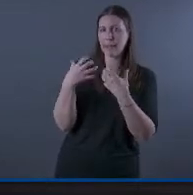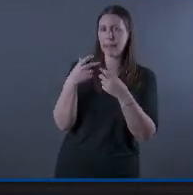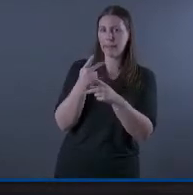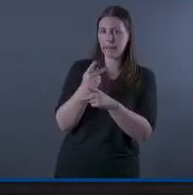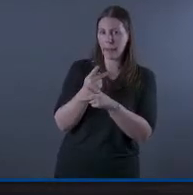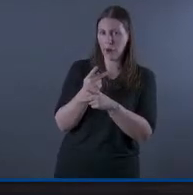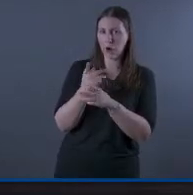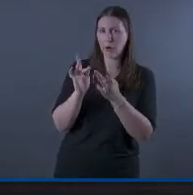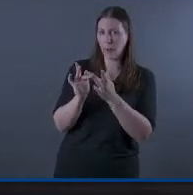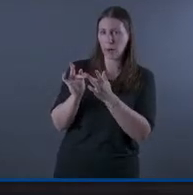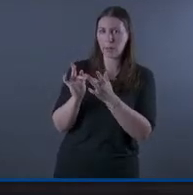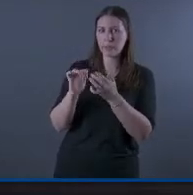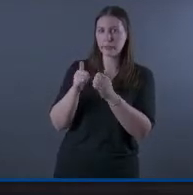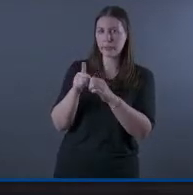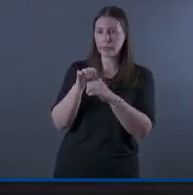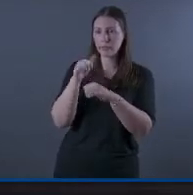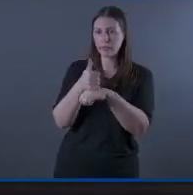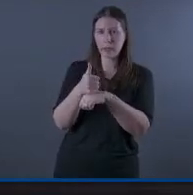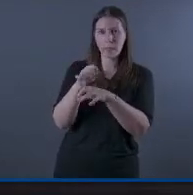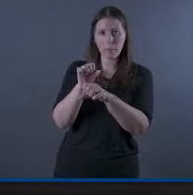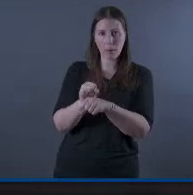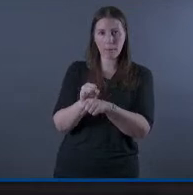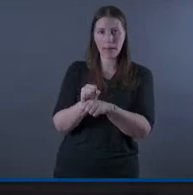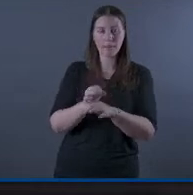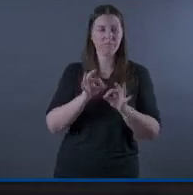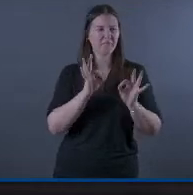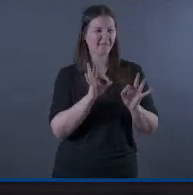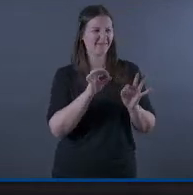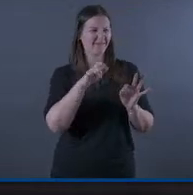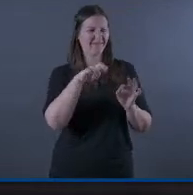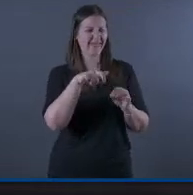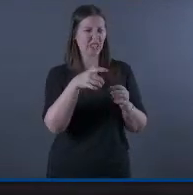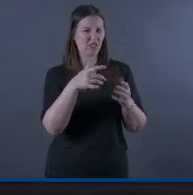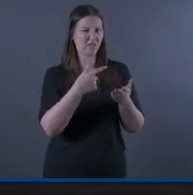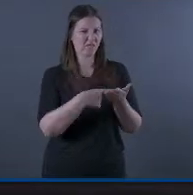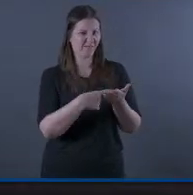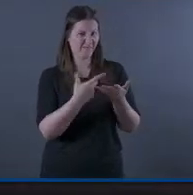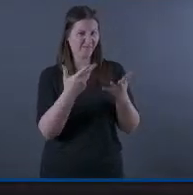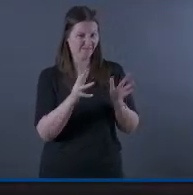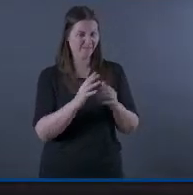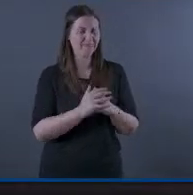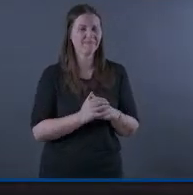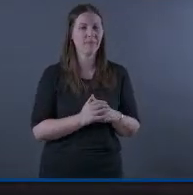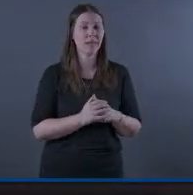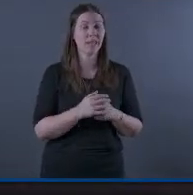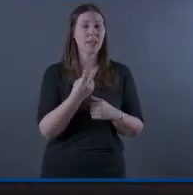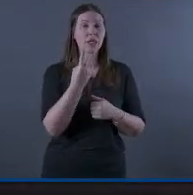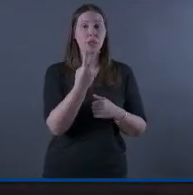but so there's kind of two avenues to schedule through Family Care Network, online self-scheduling